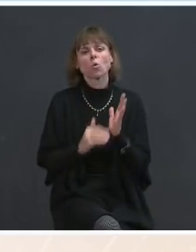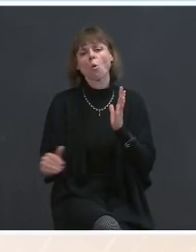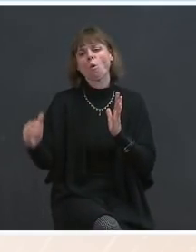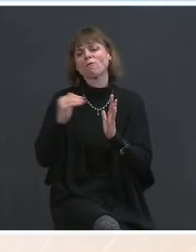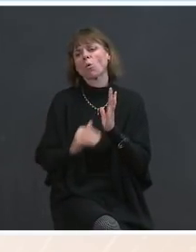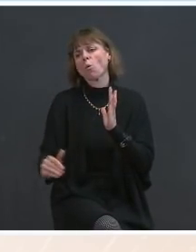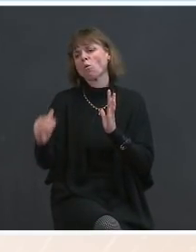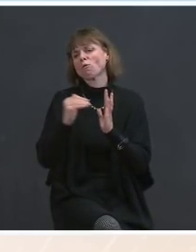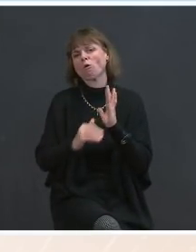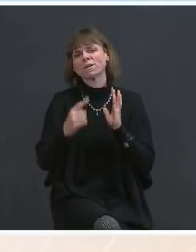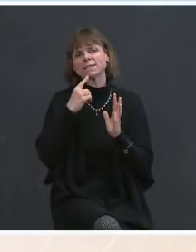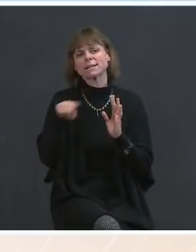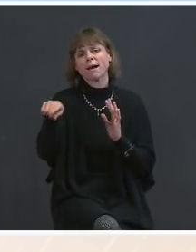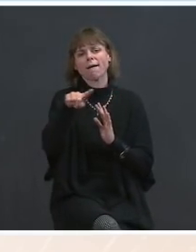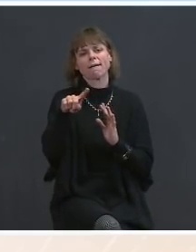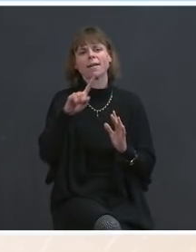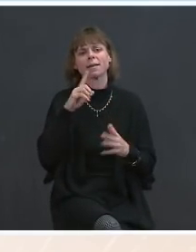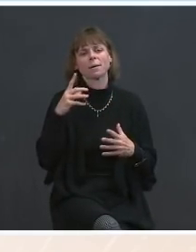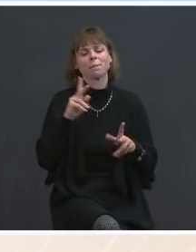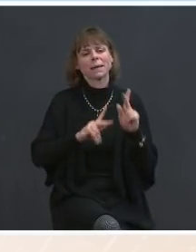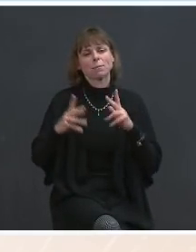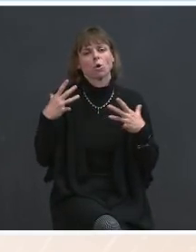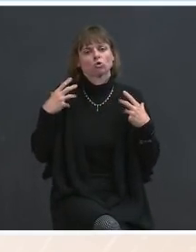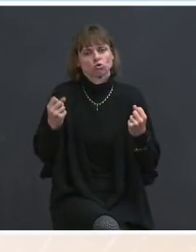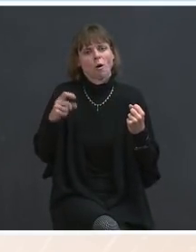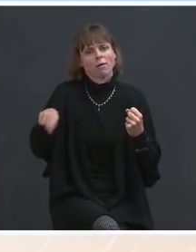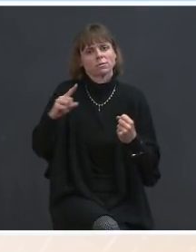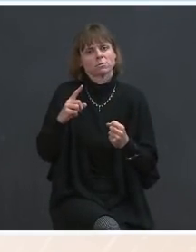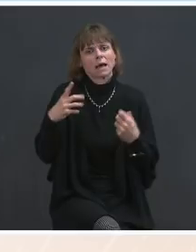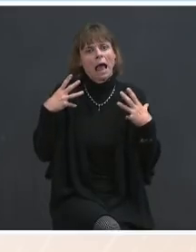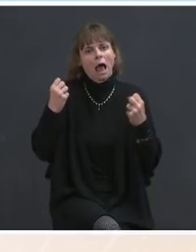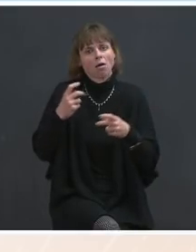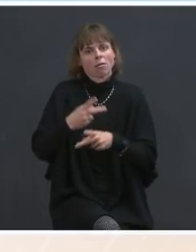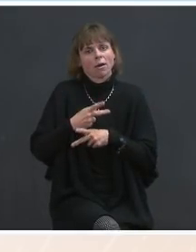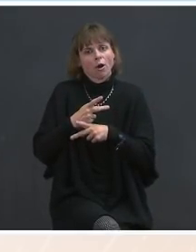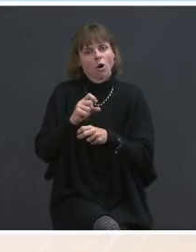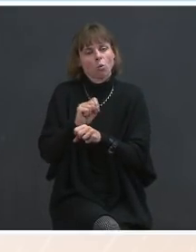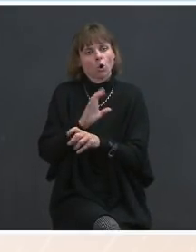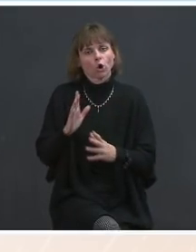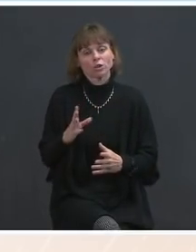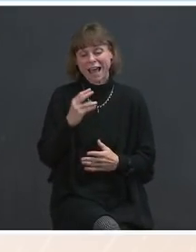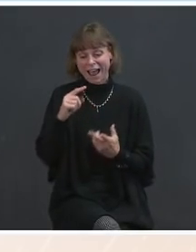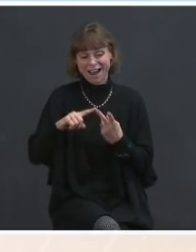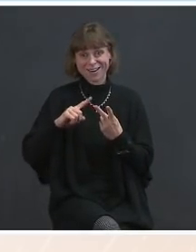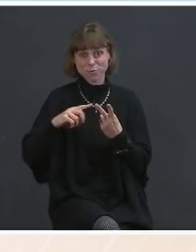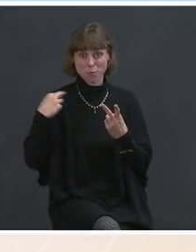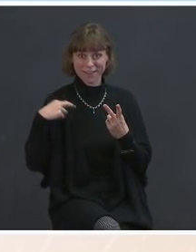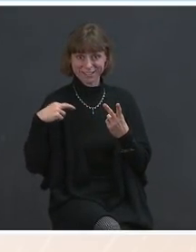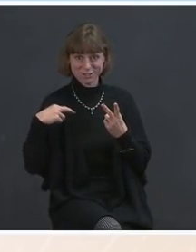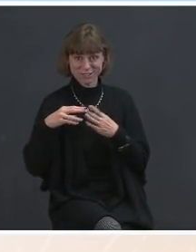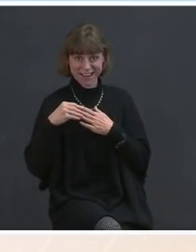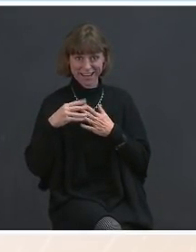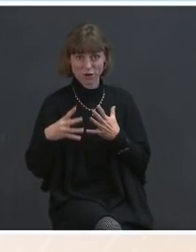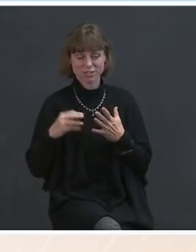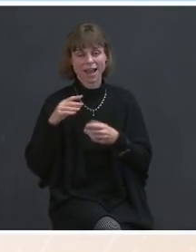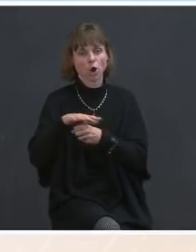regardless of people's political affiliation, as are religious leaders and local leaders as well.